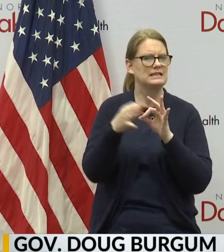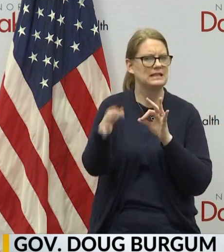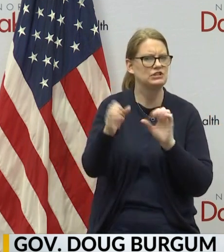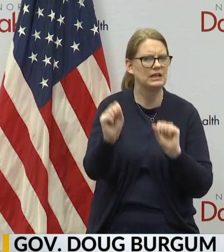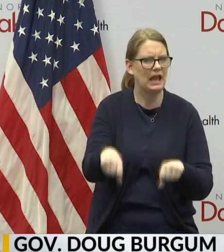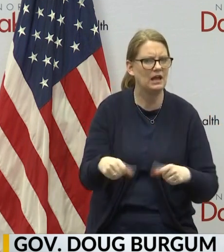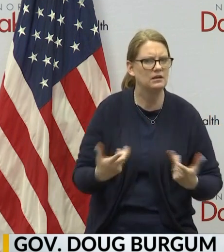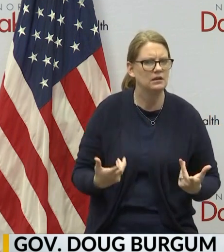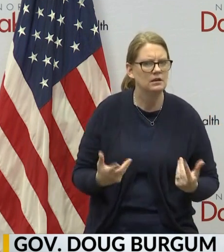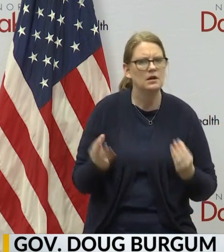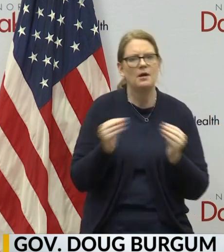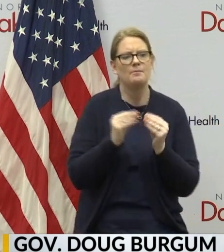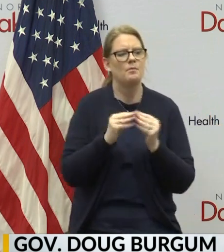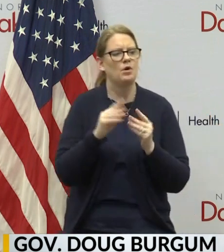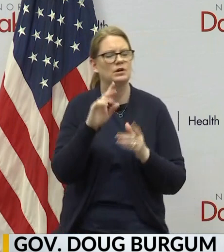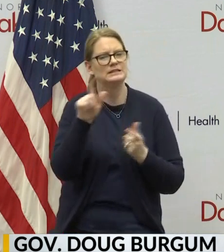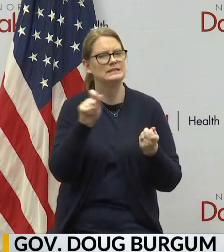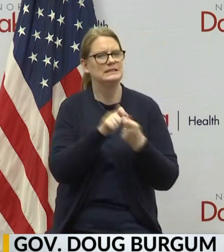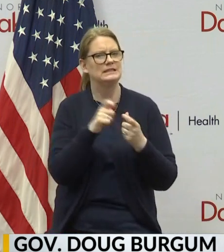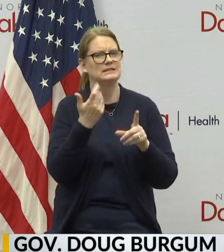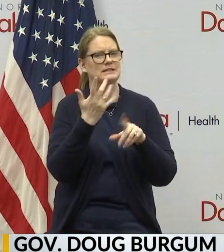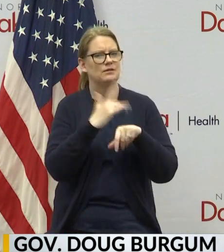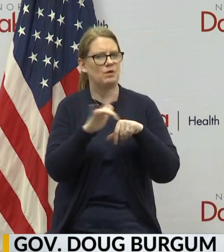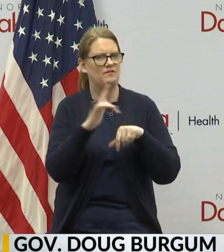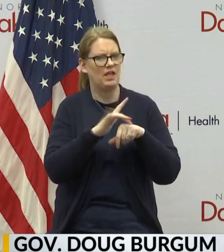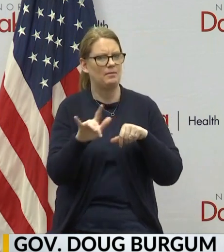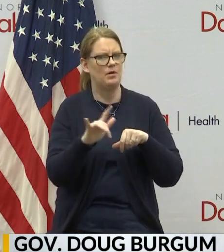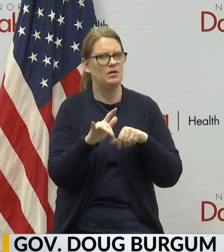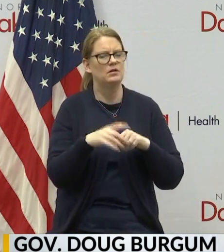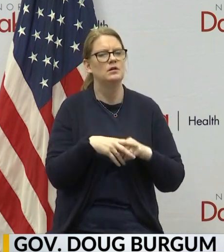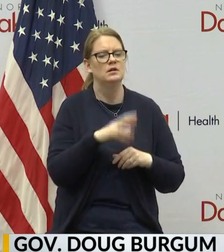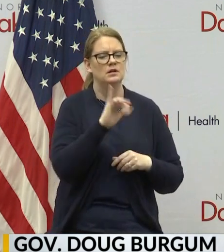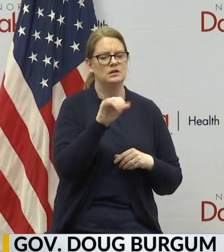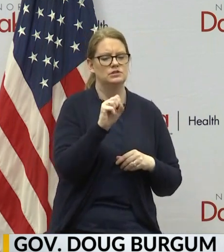REQUIREMENT, ALL 26,500 JOBS THAT SERVE NORTH DAKOTA